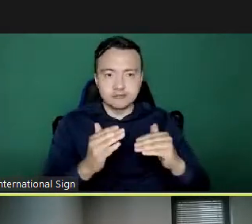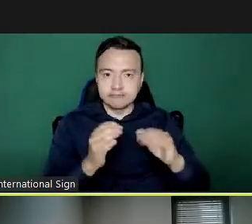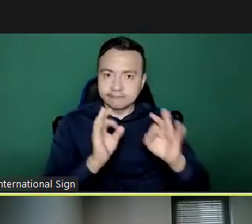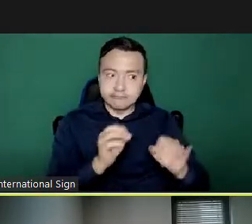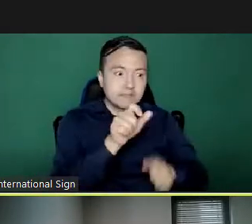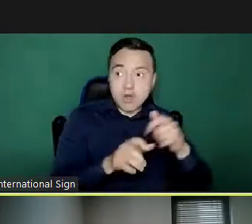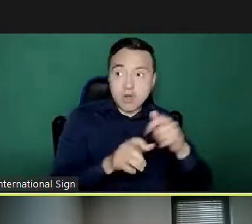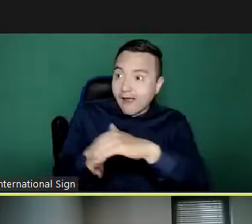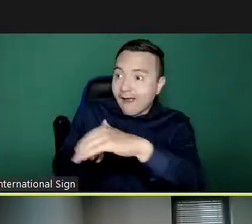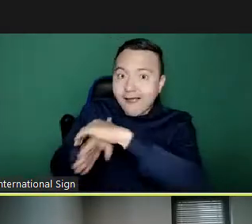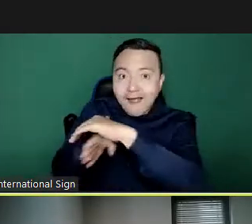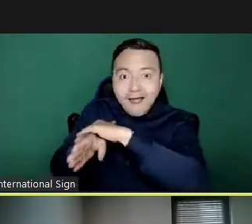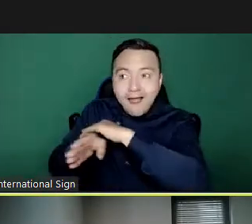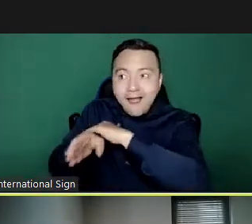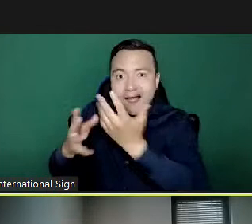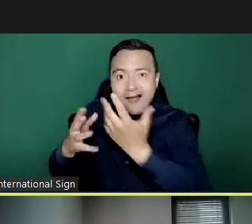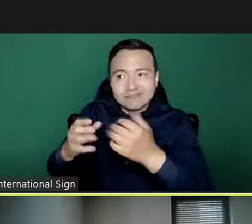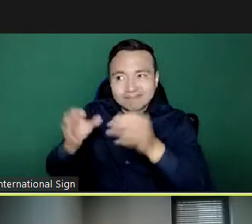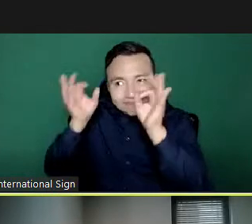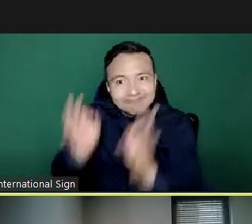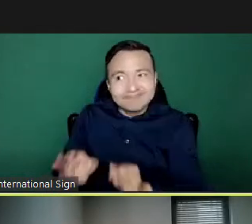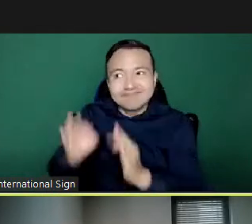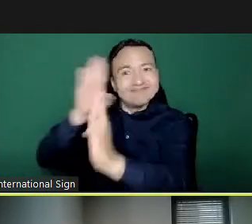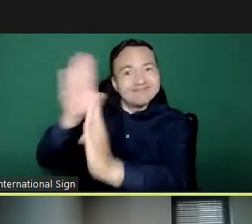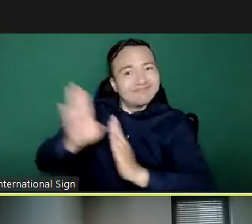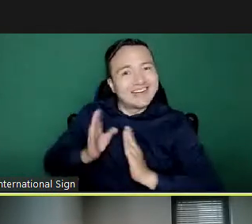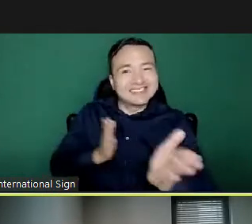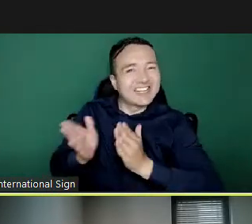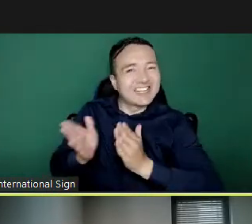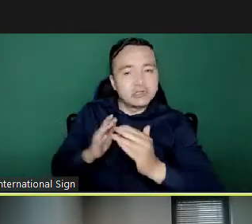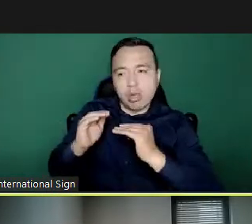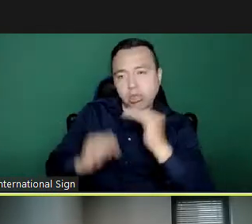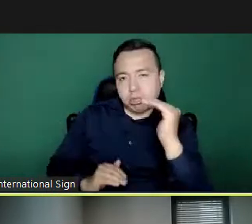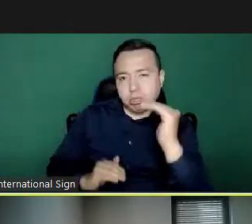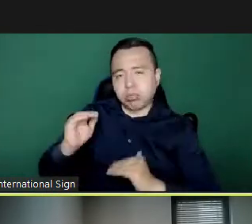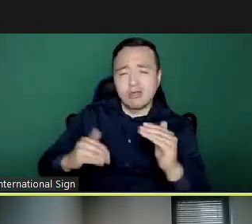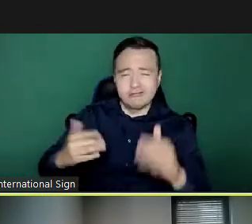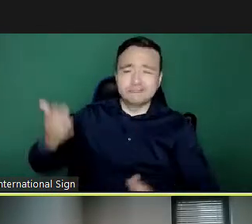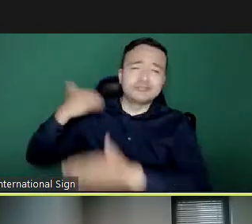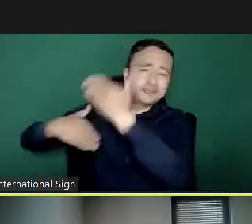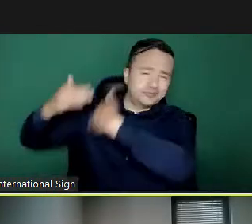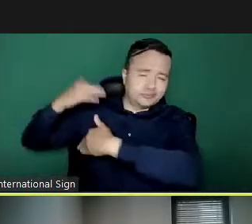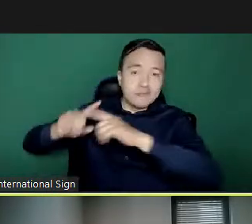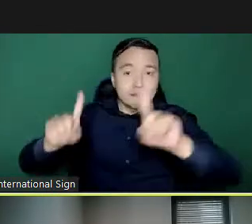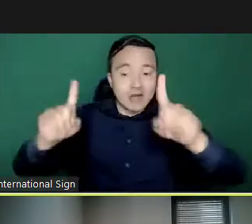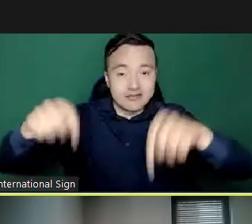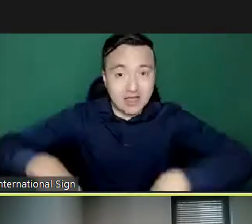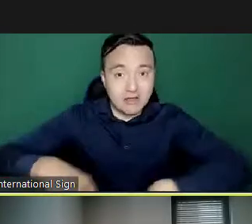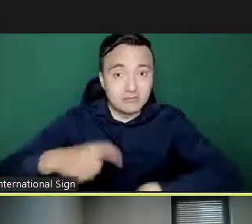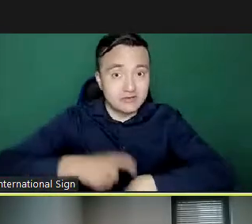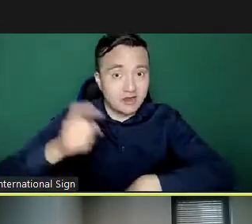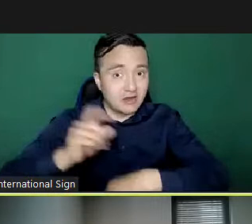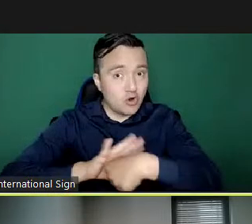but the pandemic has sharply exposed those inequities. For example, people are likely to face